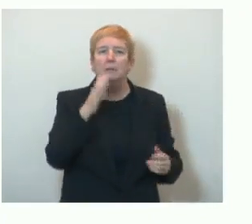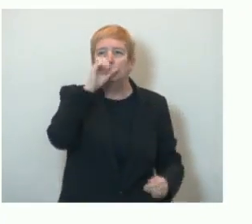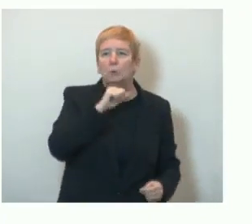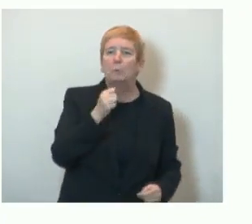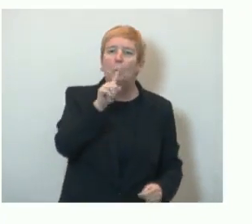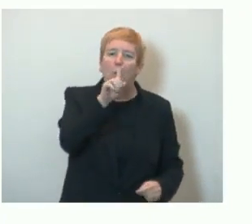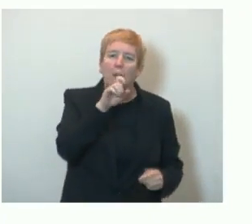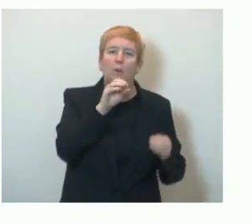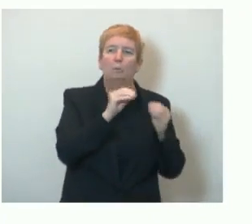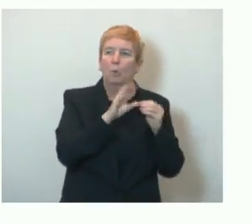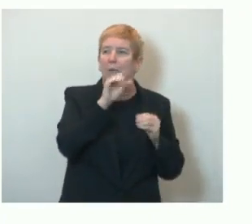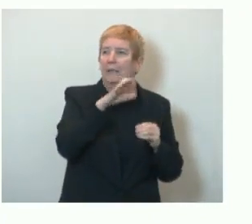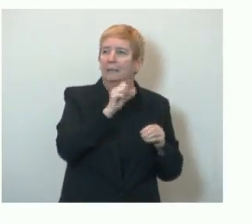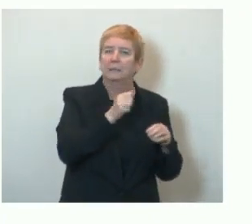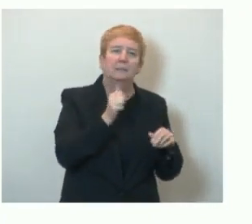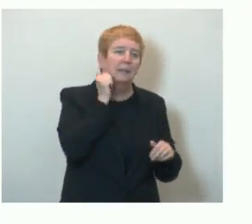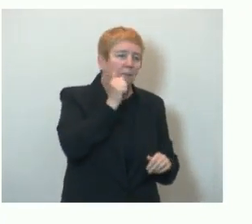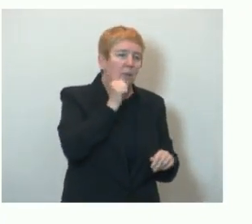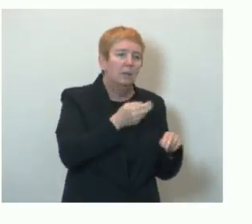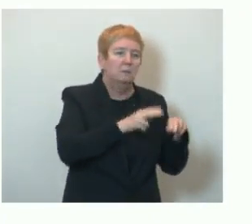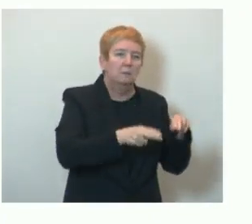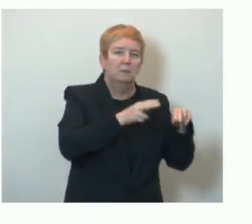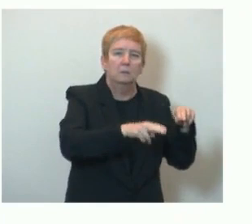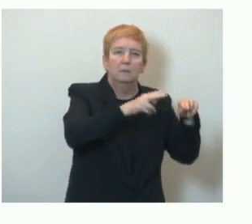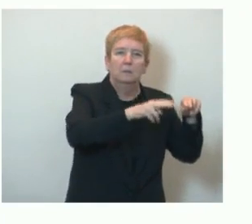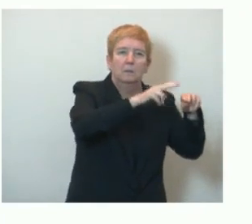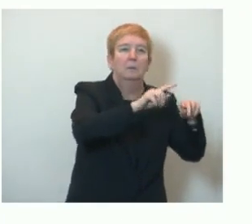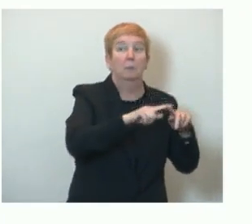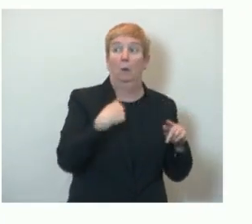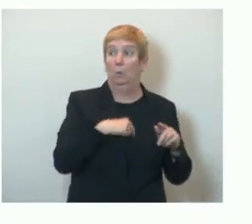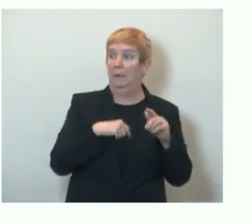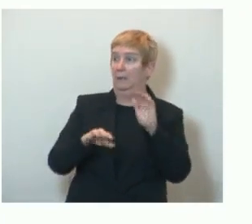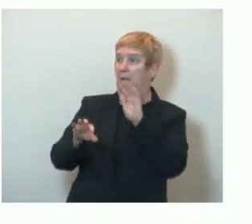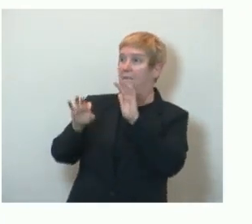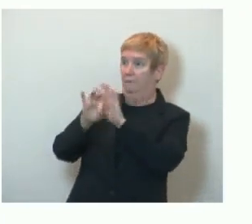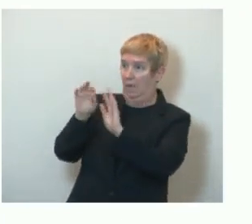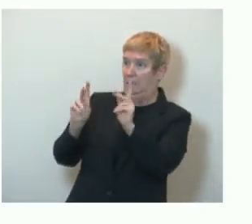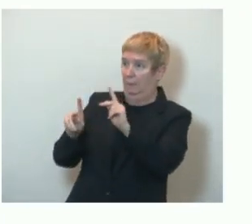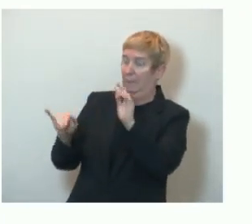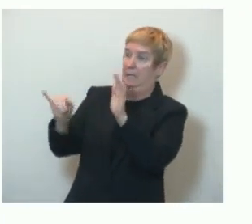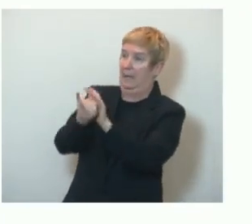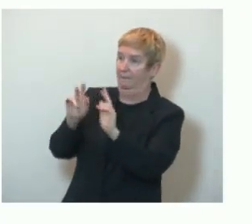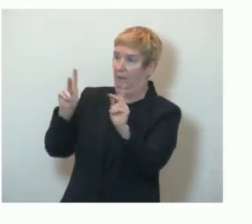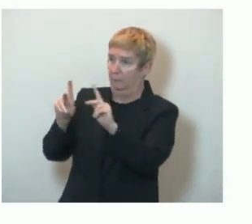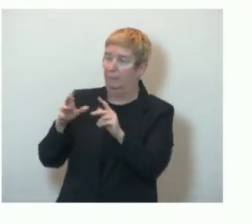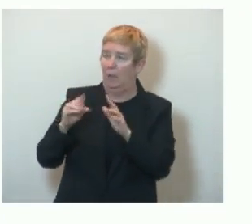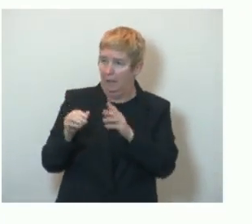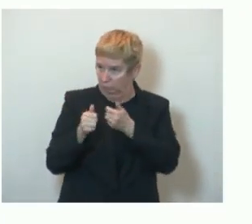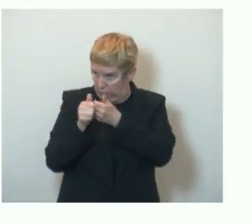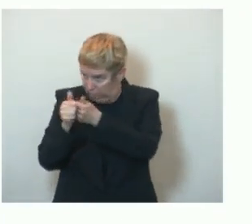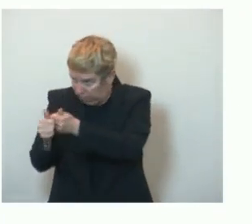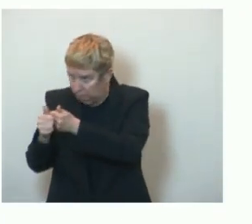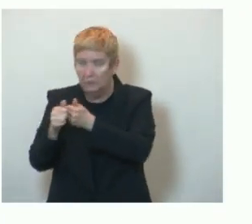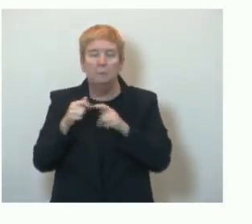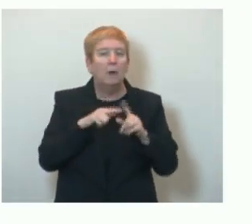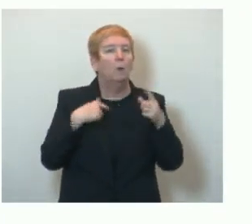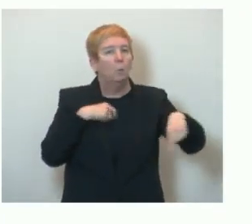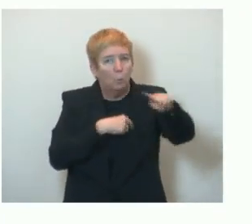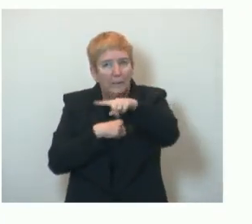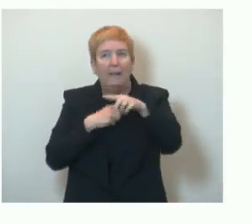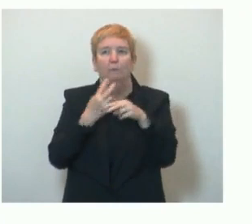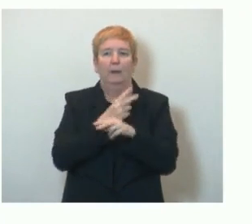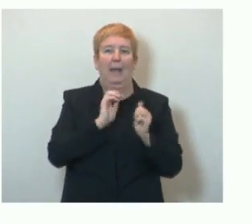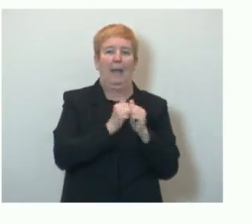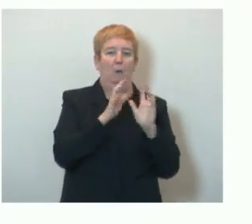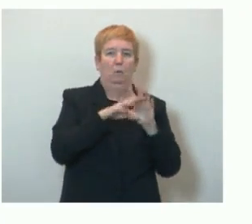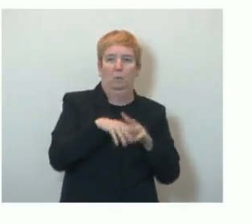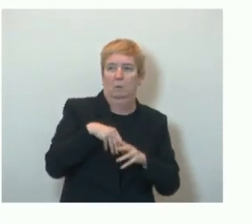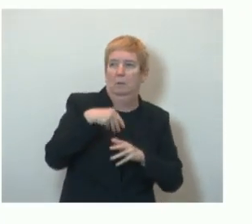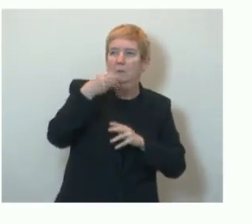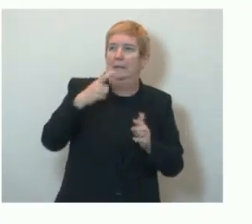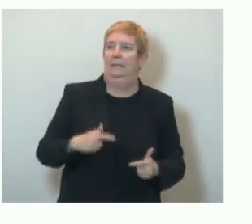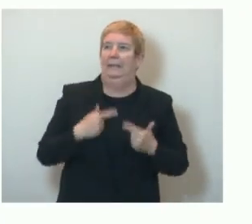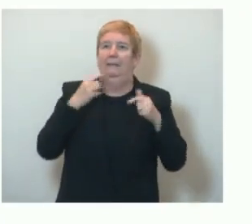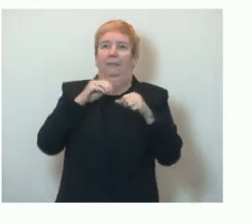THERE WILL STILL BE A LOTS OF CASES MAYBE A HUNDRED OR MORE CASES EVERY DAY DURING THIS WHOLE PERIOD AND WE’RE JUST IDENTIFYING THOSE PEOPLE AND TRACING THEM AND THE LIKE AND SO